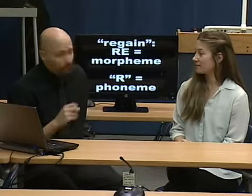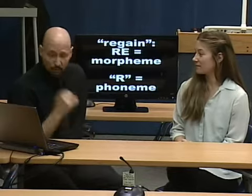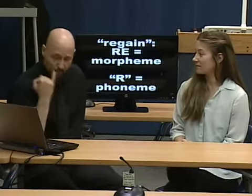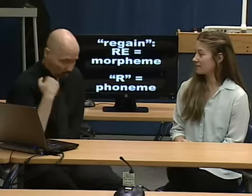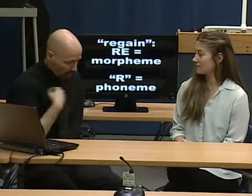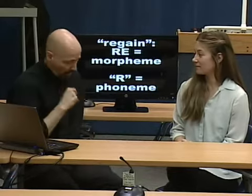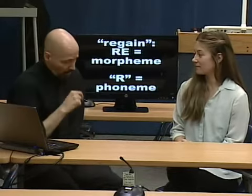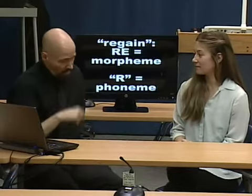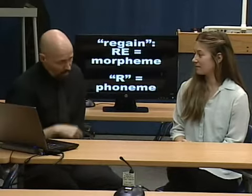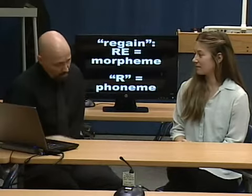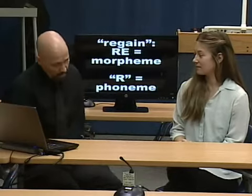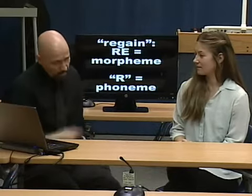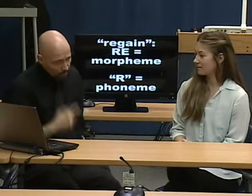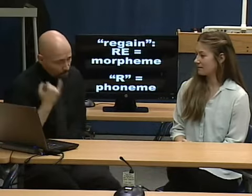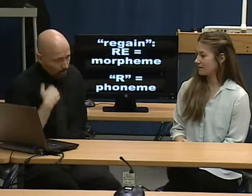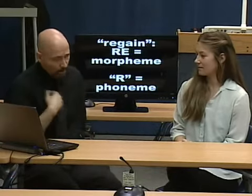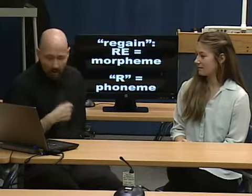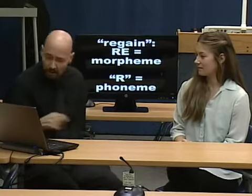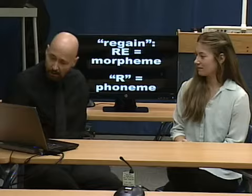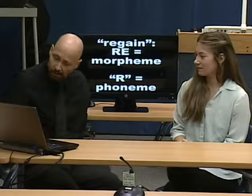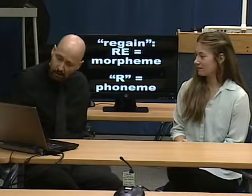So if I write.... Suppose I...